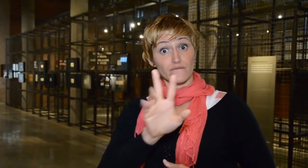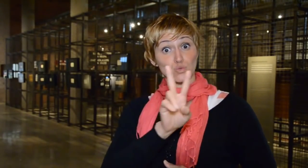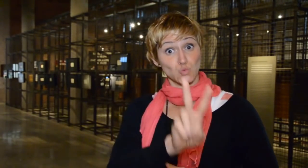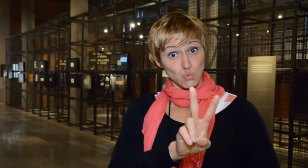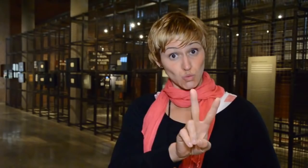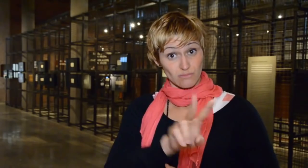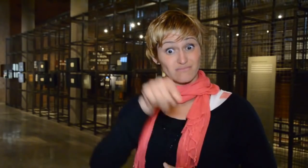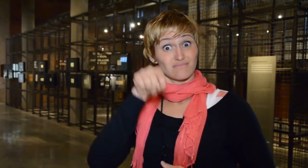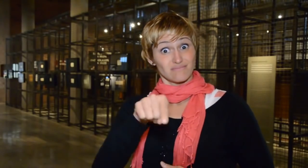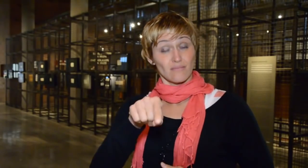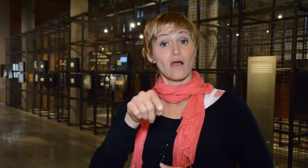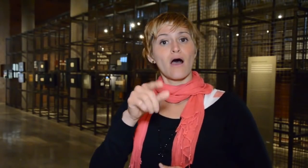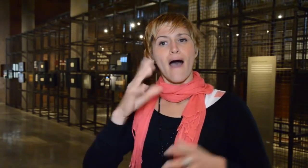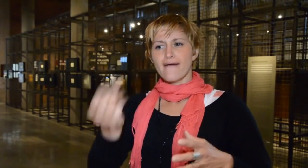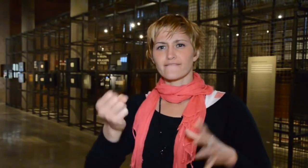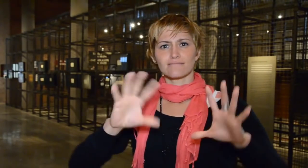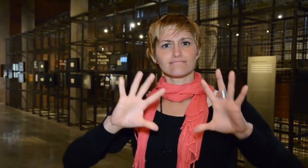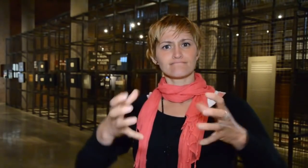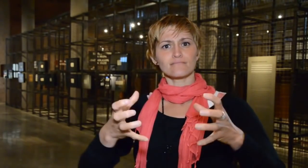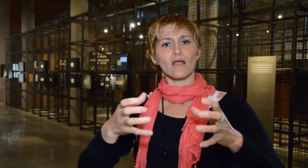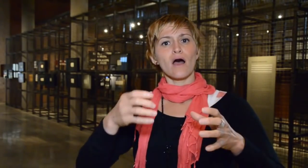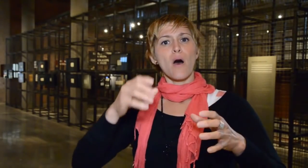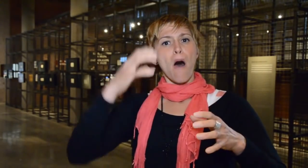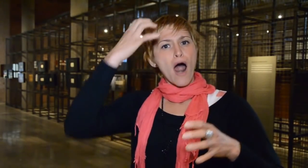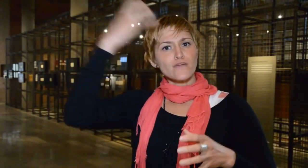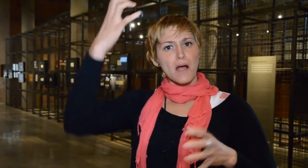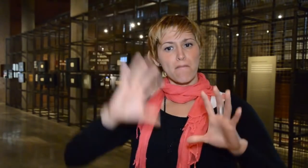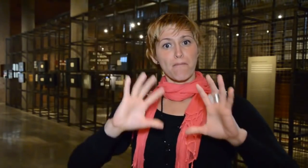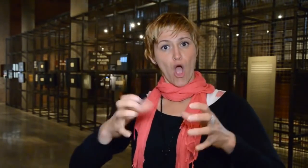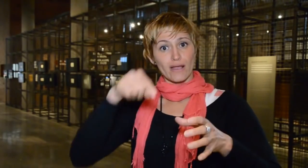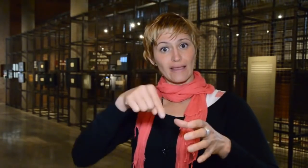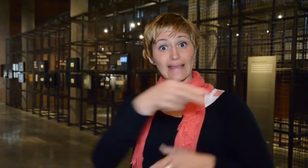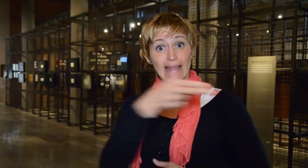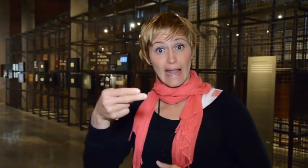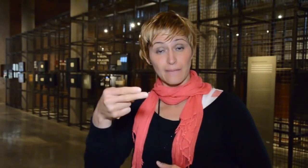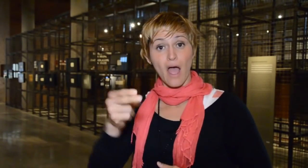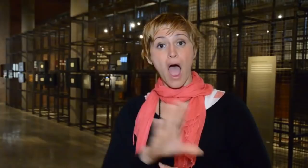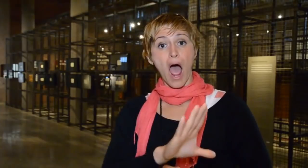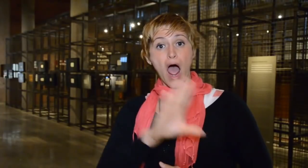In 1952, a new political party was formed